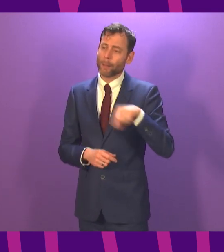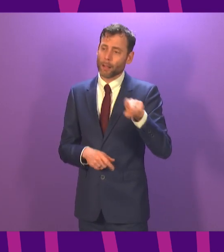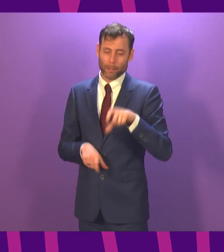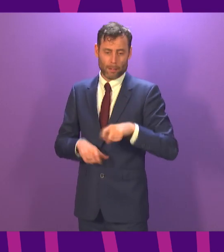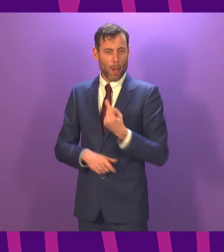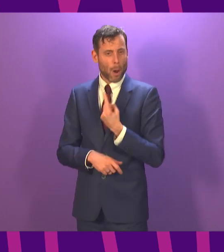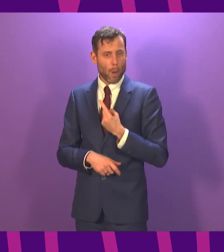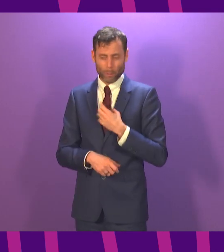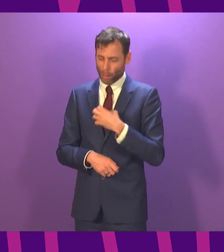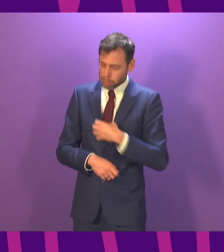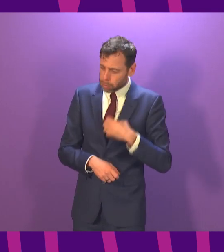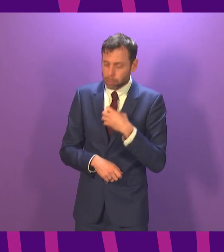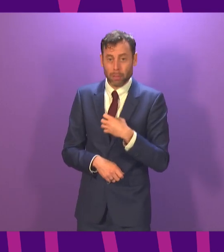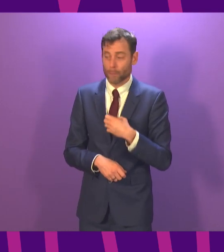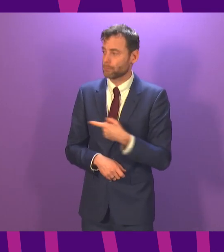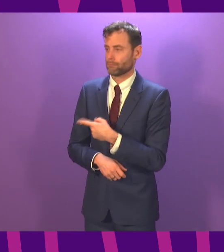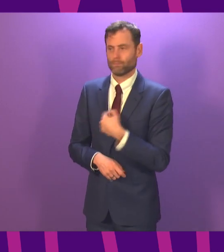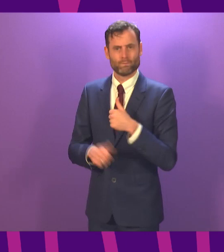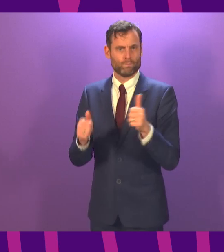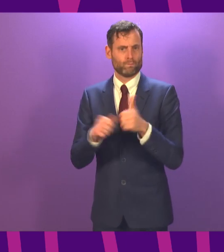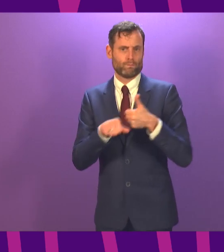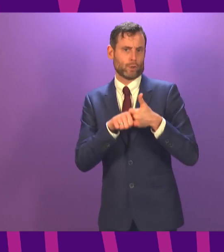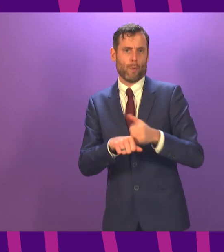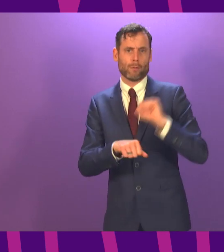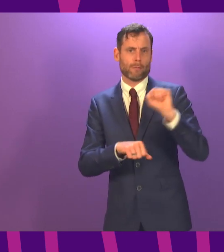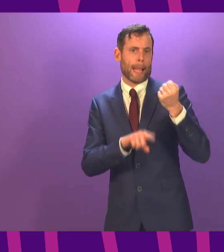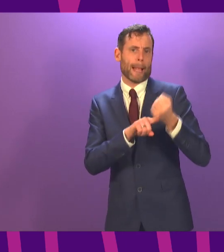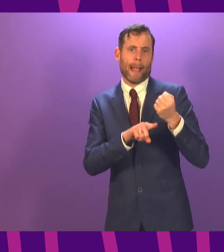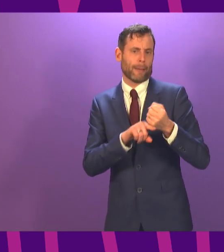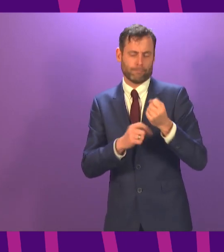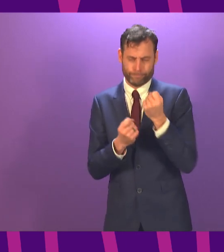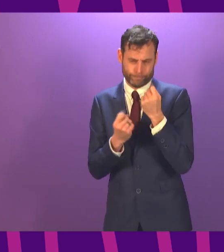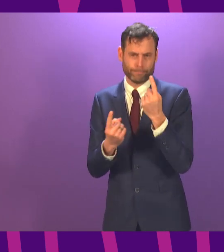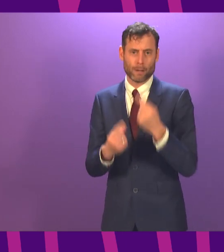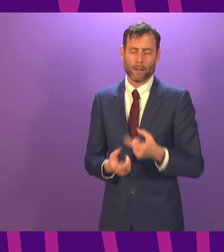The First Minister: Yes, I will certainly do that. It deeply saddens